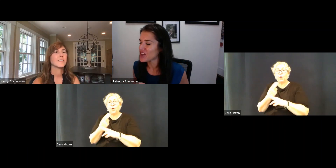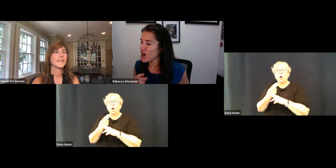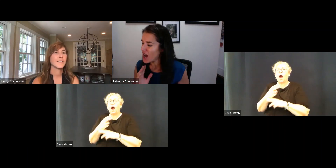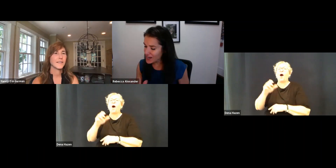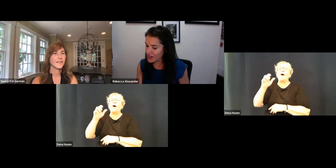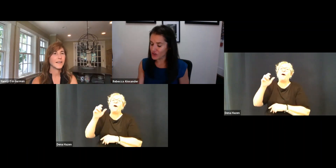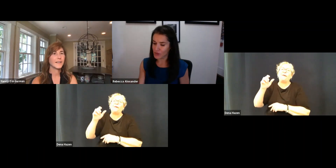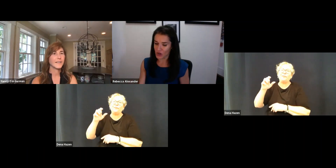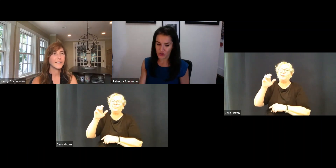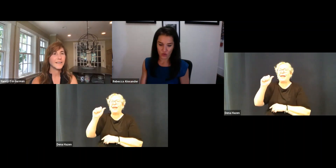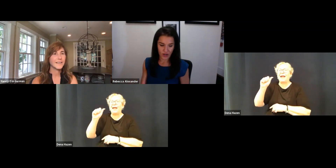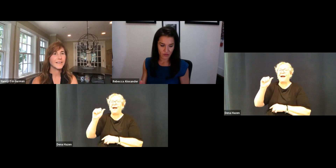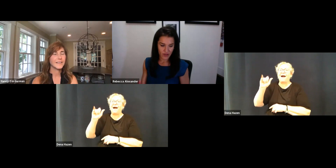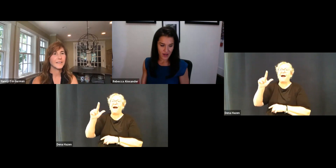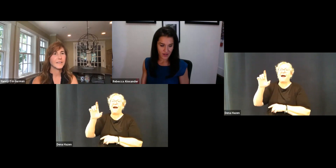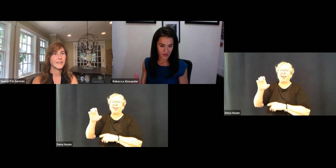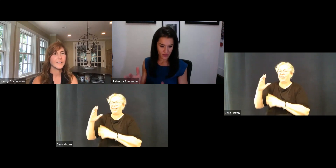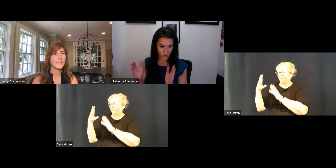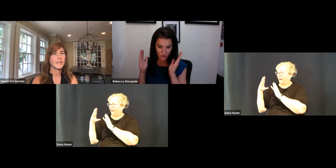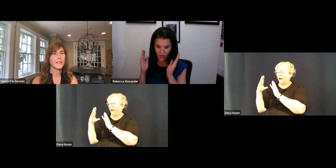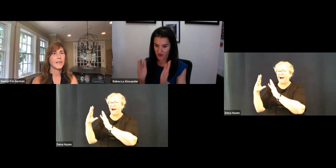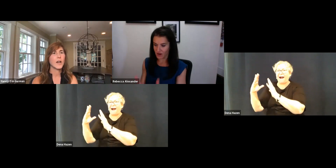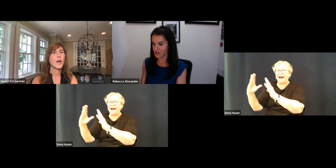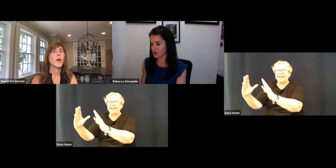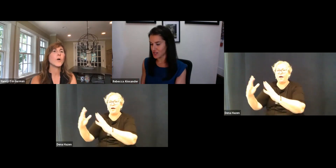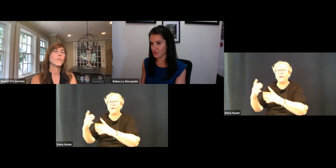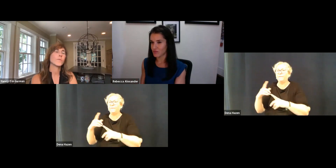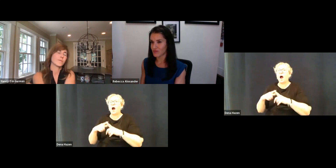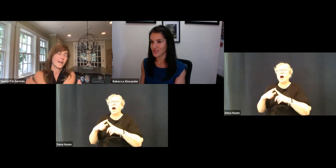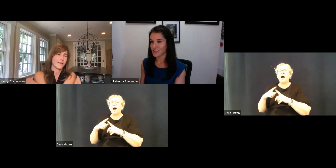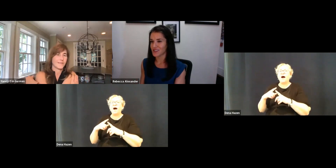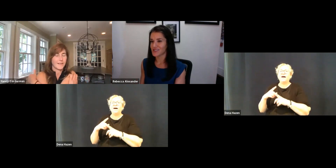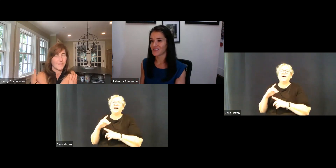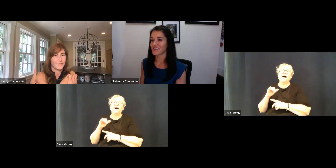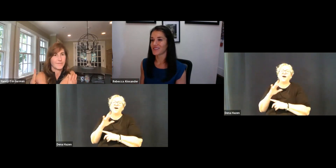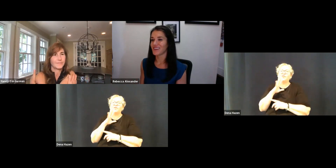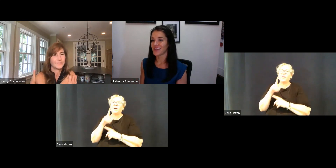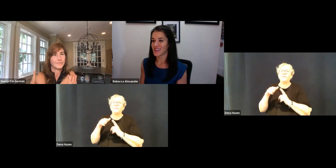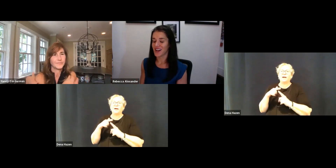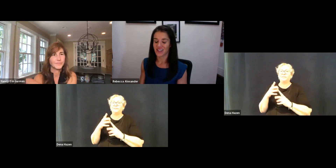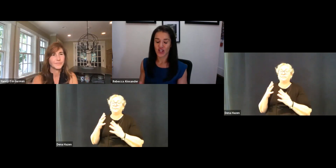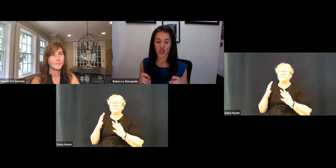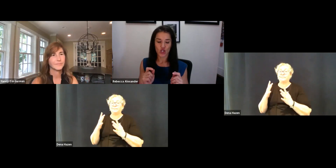The aisle, but also whatever that when you get on to-- yes. Exactly.